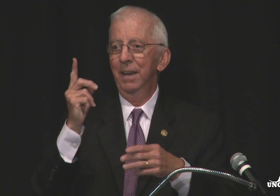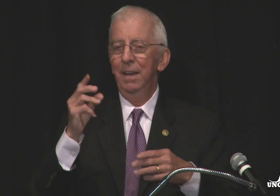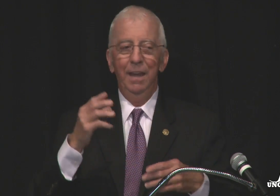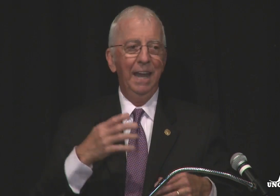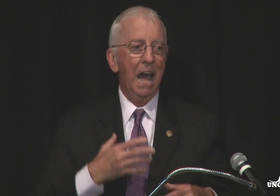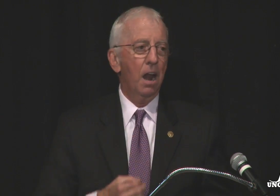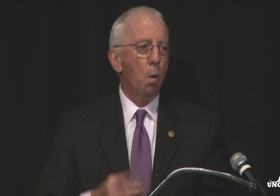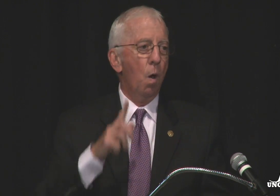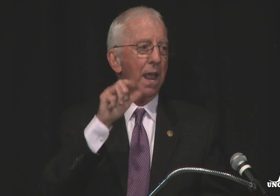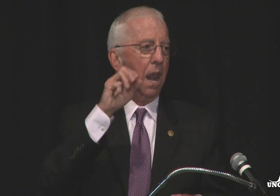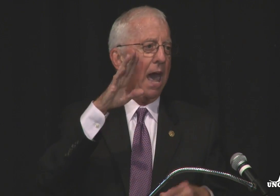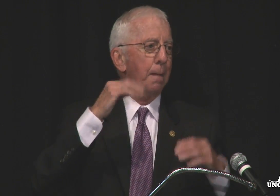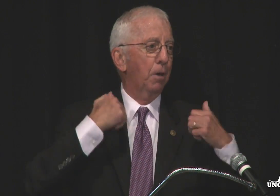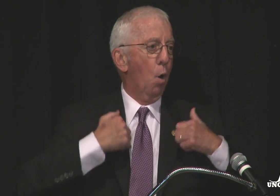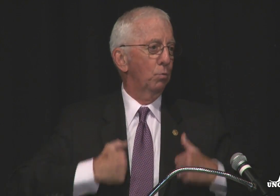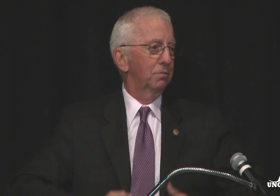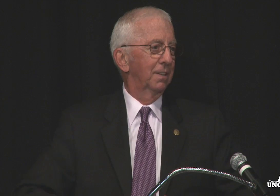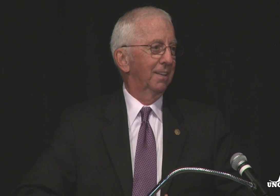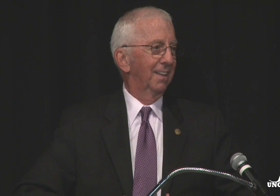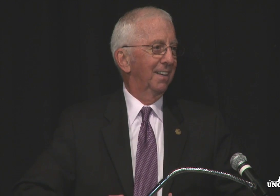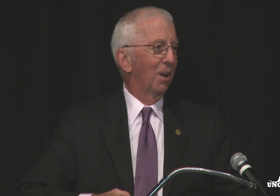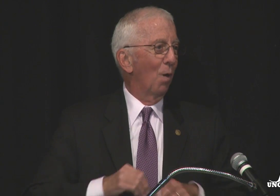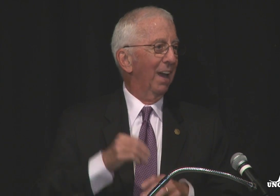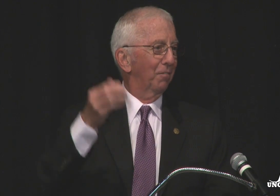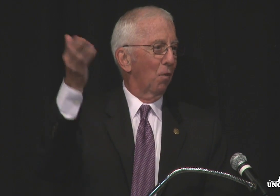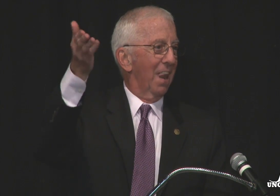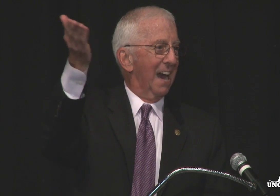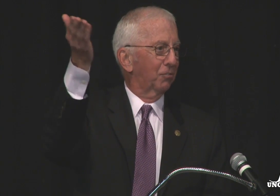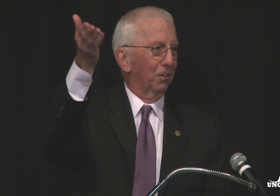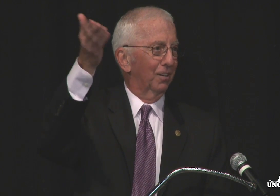He had on a white lab coat, you know for a lecturer,